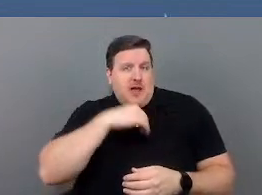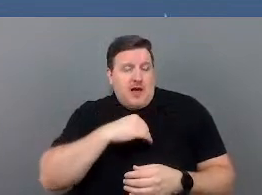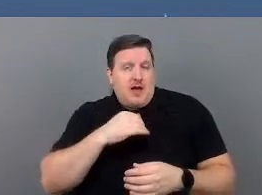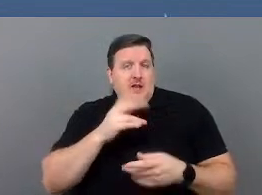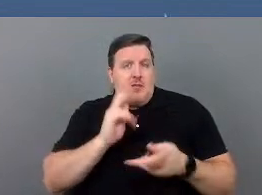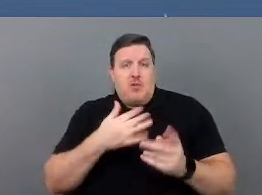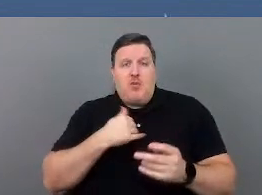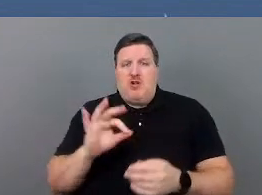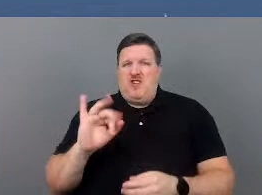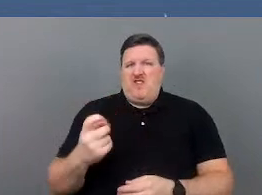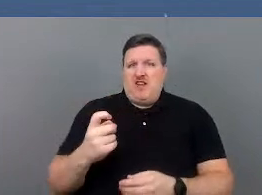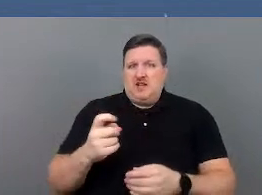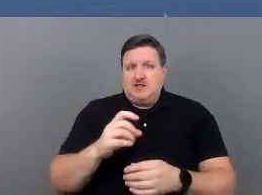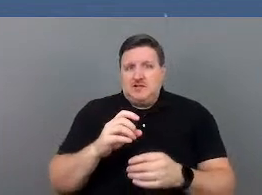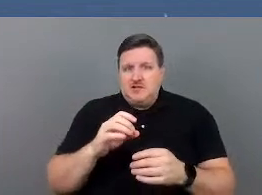THERE HAPPENS TO BE A CAR FILLED WITH GUNS THAT APPEARS